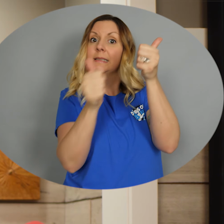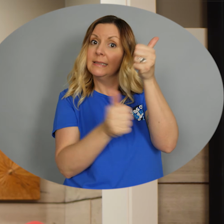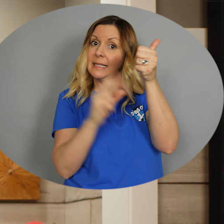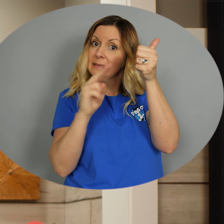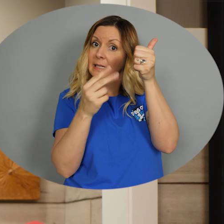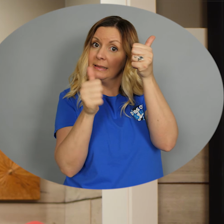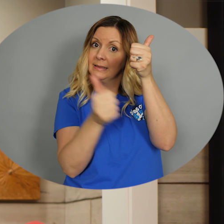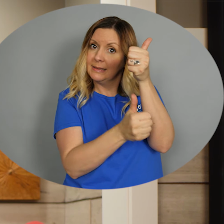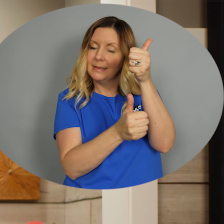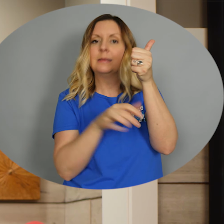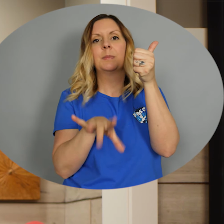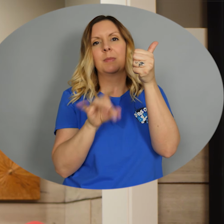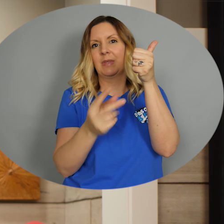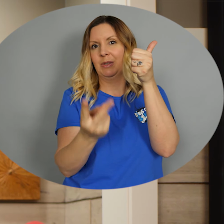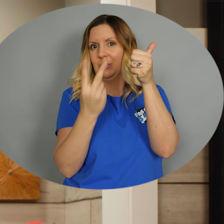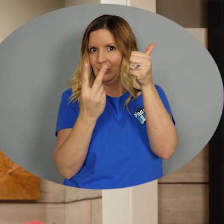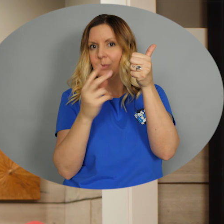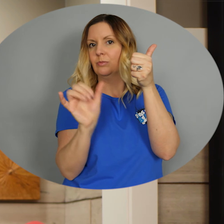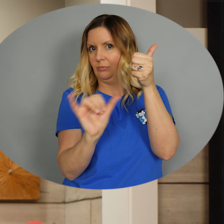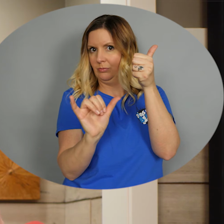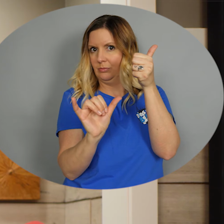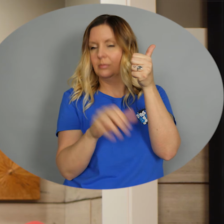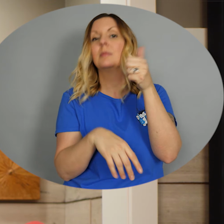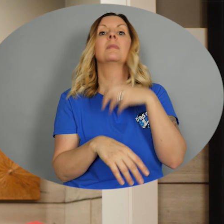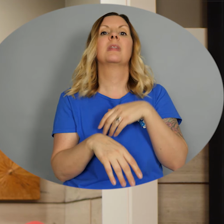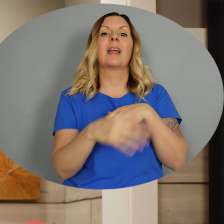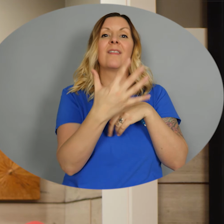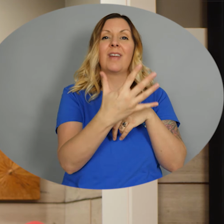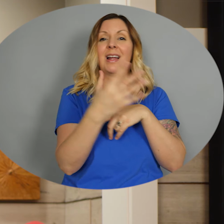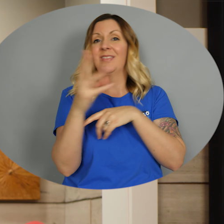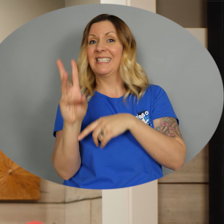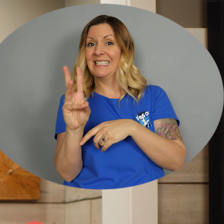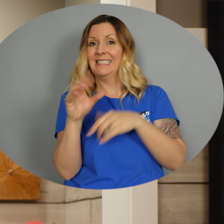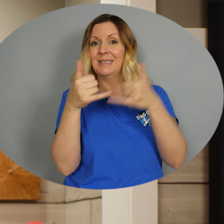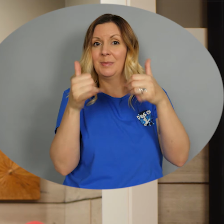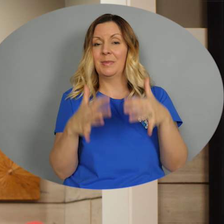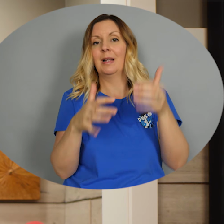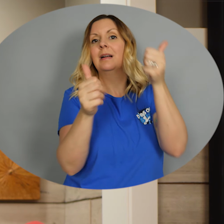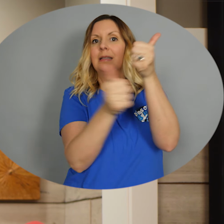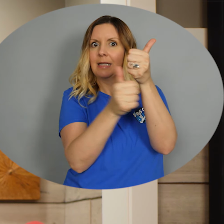2, and if you have 5 or 6 players, the second and third highest ranked players also take